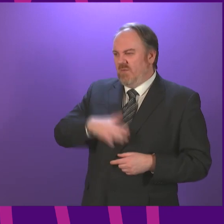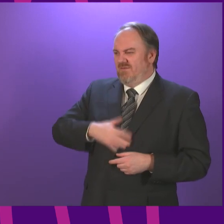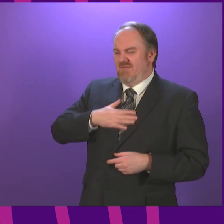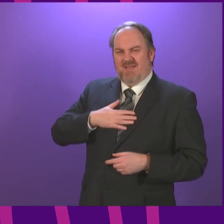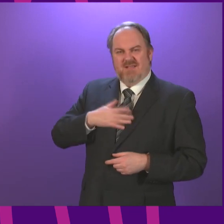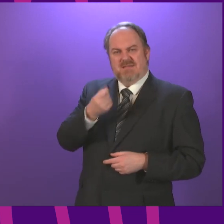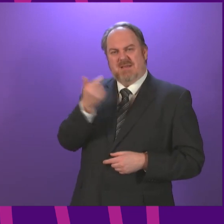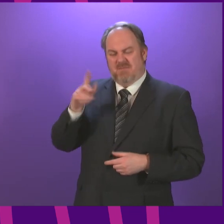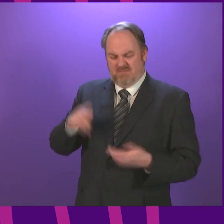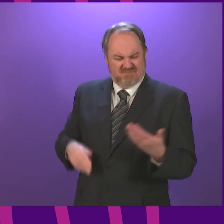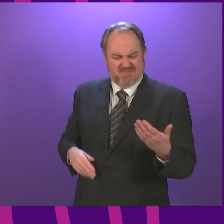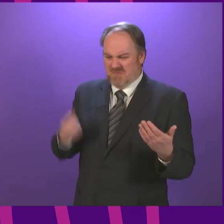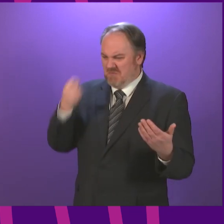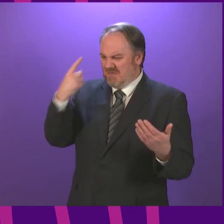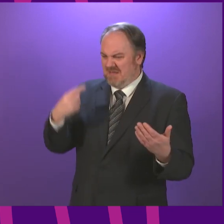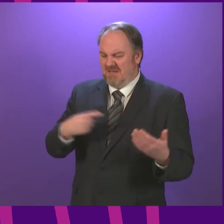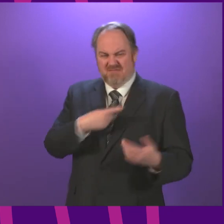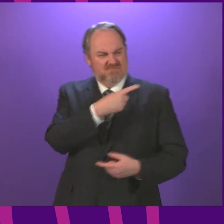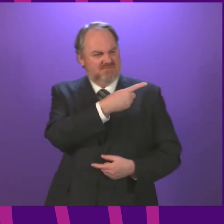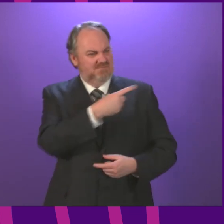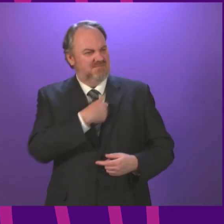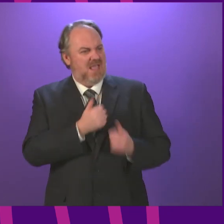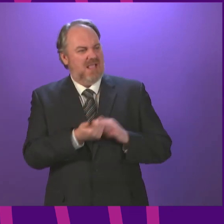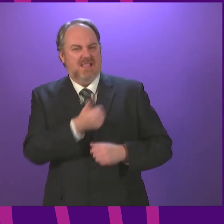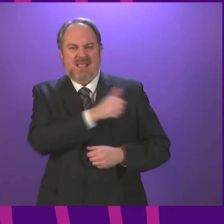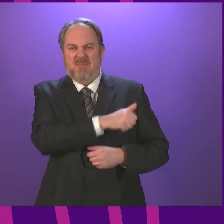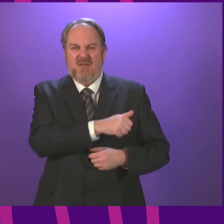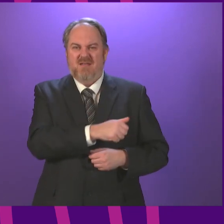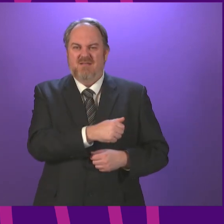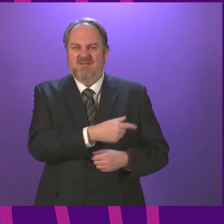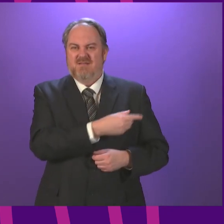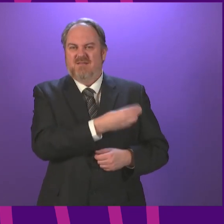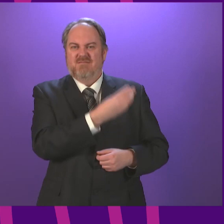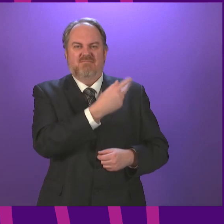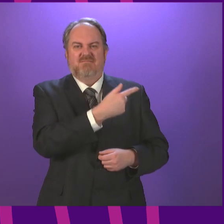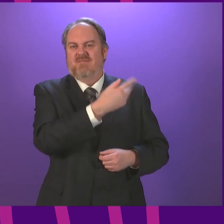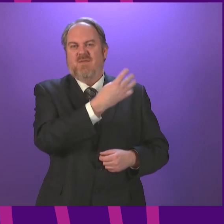but it is the best and quickest way to get through people as speedily as possible. That